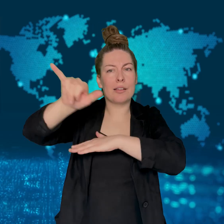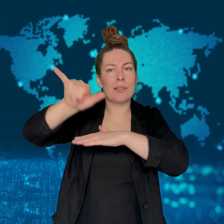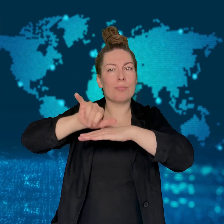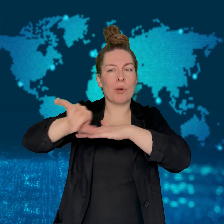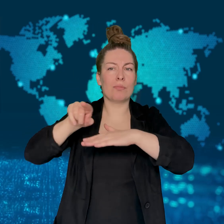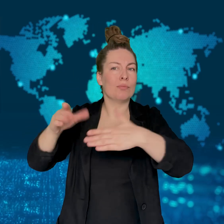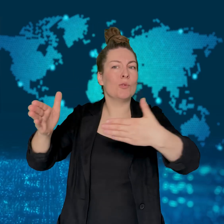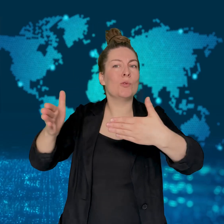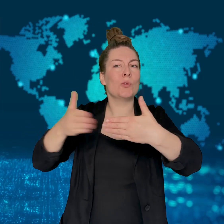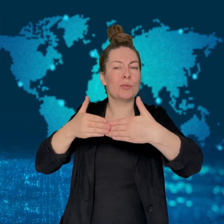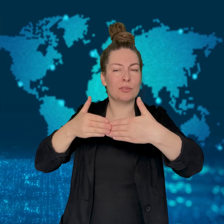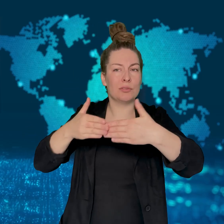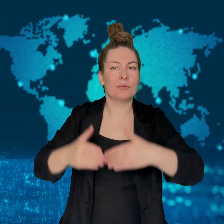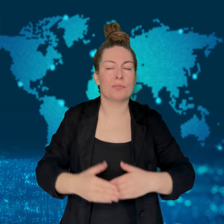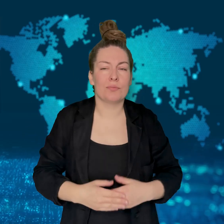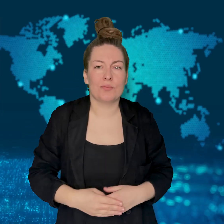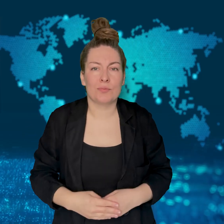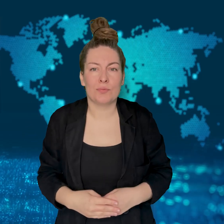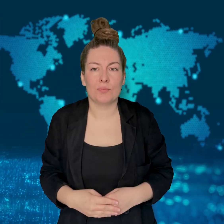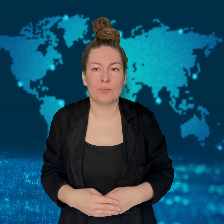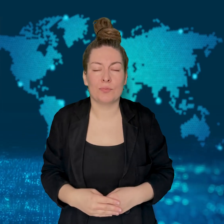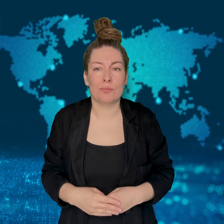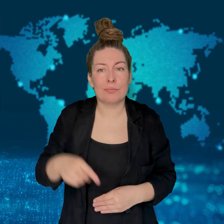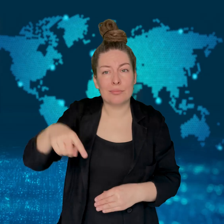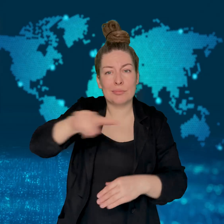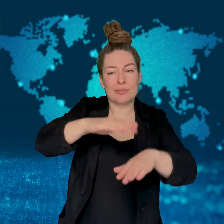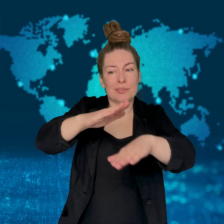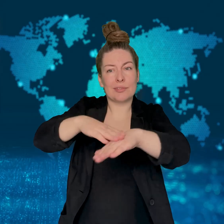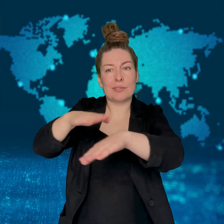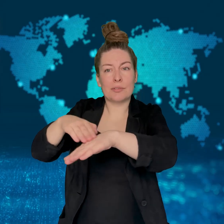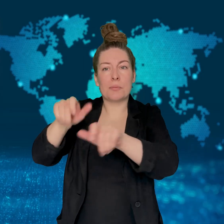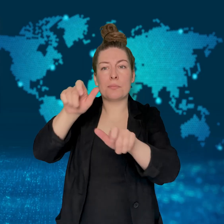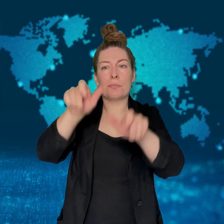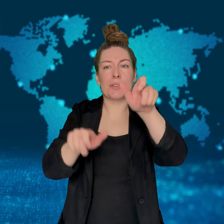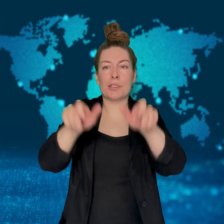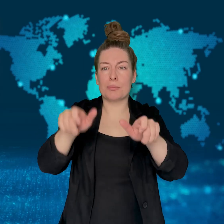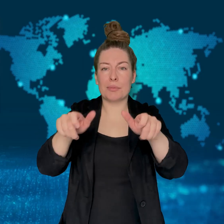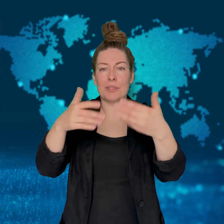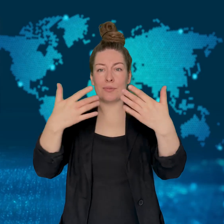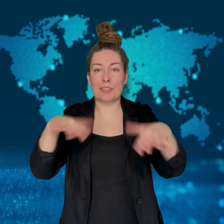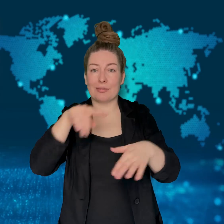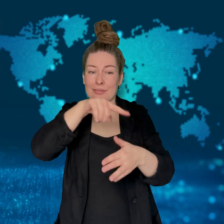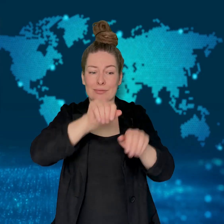Videos show streams of lava and large hot clouds of ash.